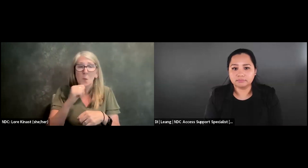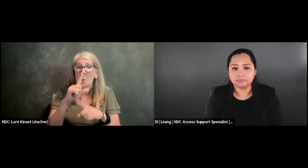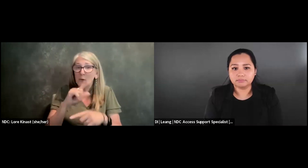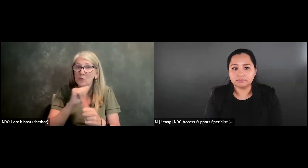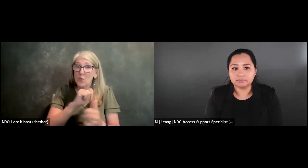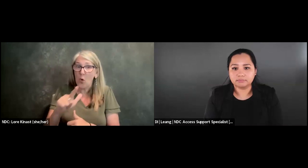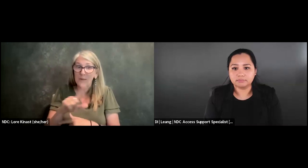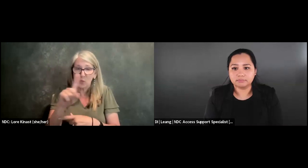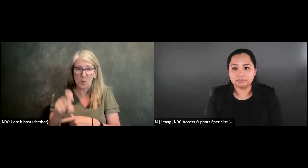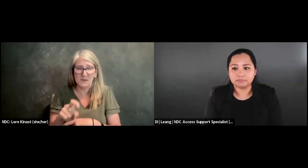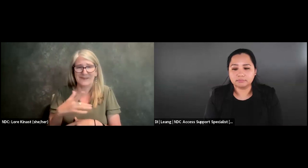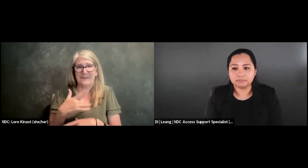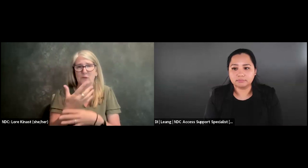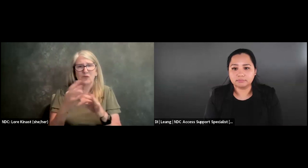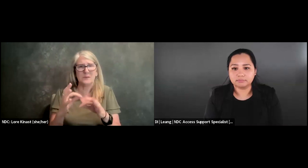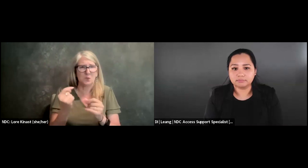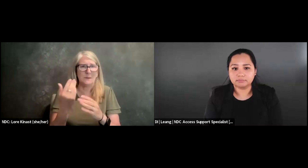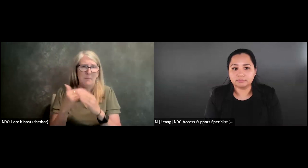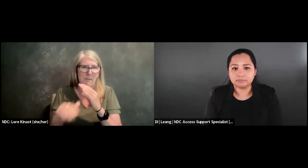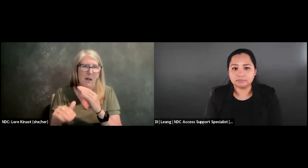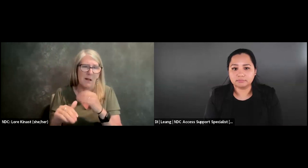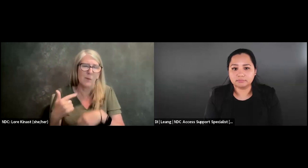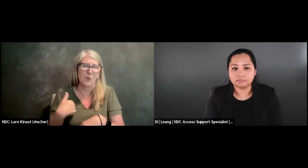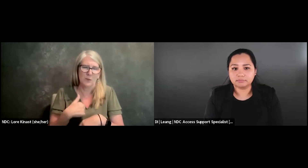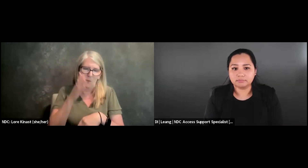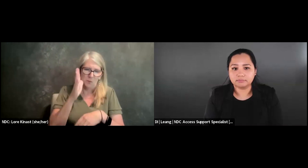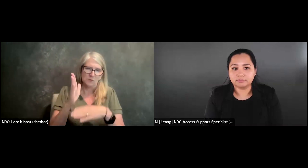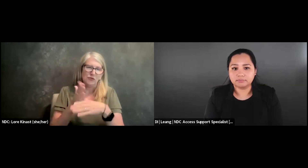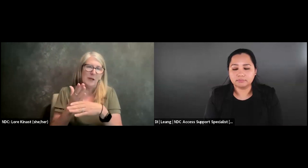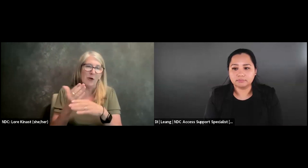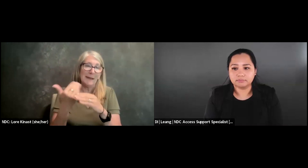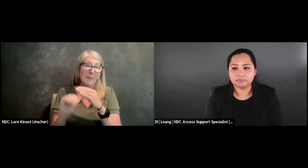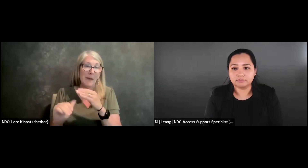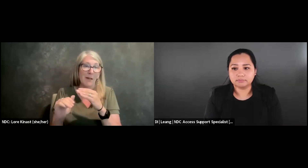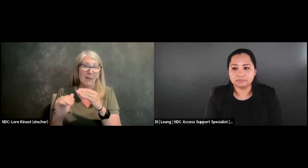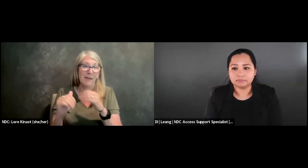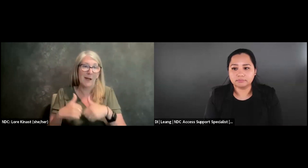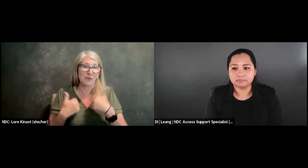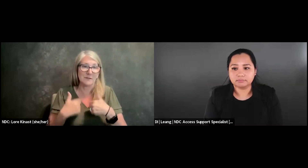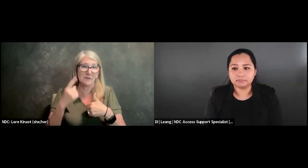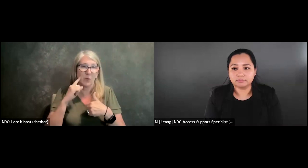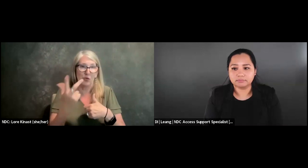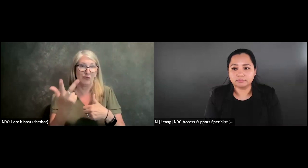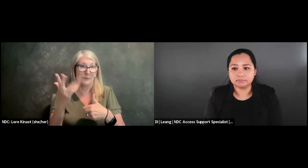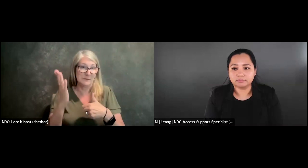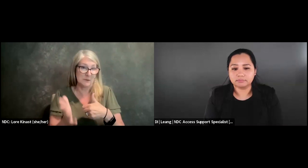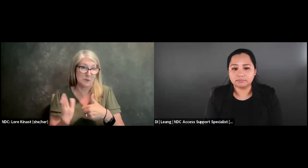If we do not answer it during this webinar, please send us an email. We also have been given permission by the presenters